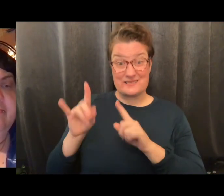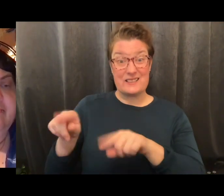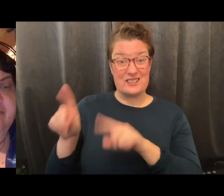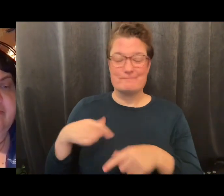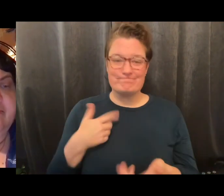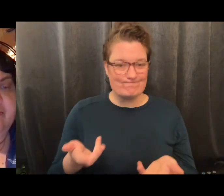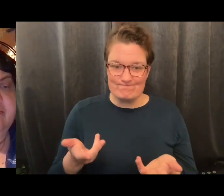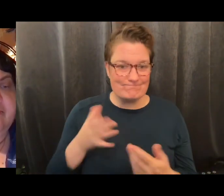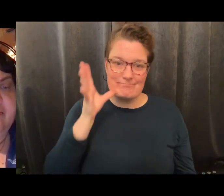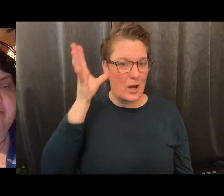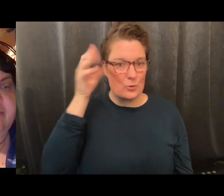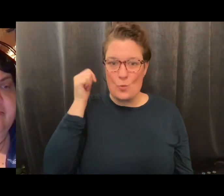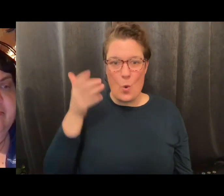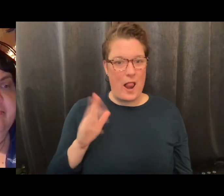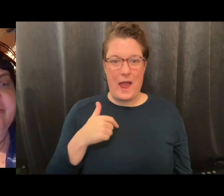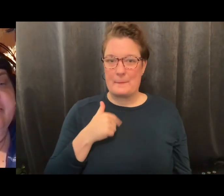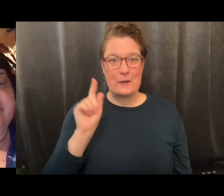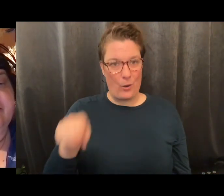it was a Zionist indoctrination.